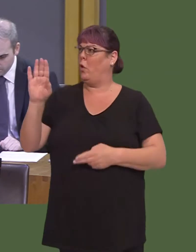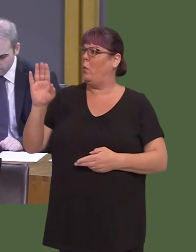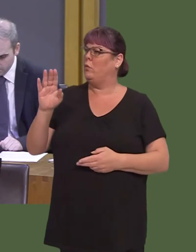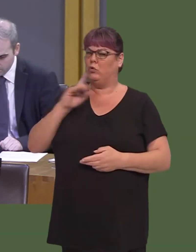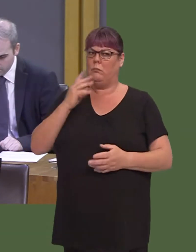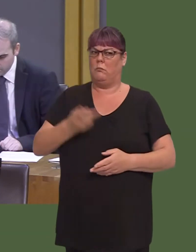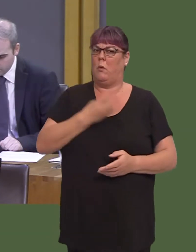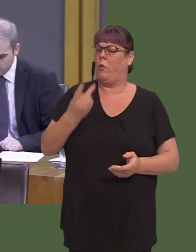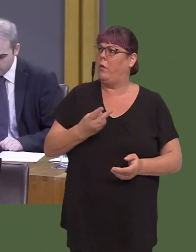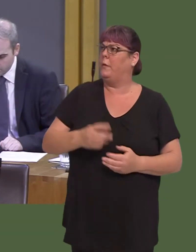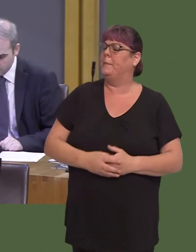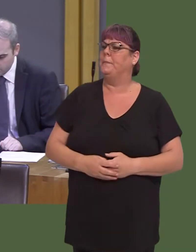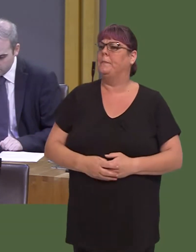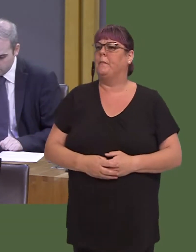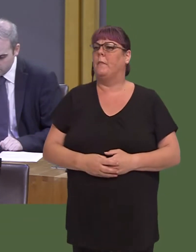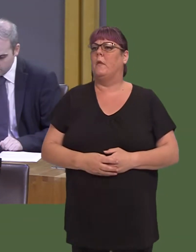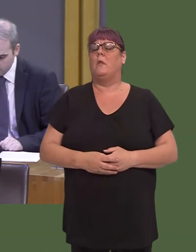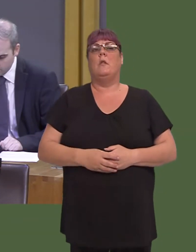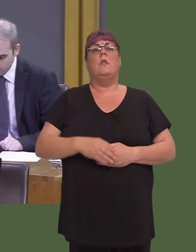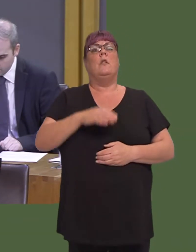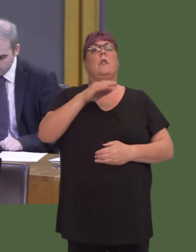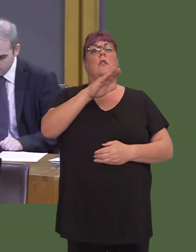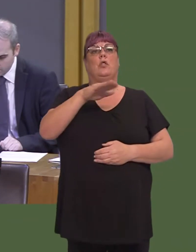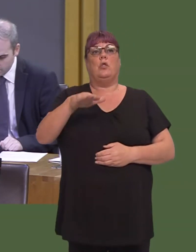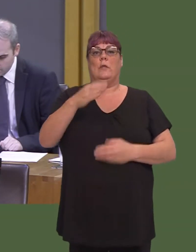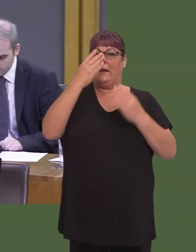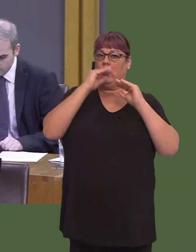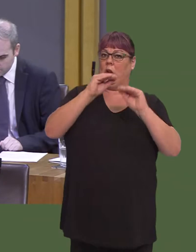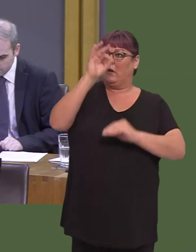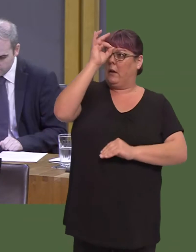you've been part of for 18 years isn't fit to run these institutions, and that's why